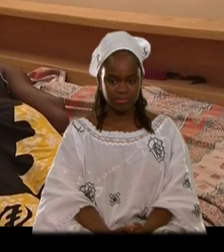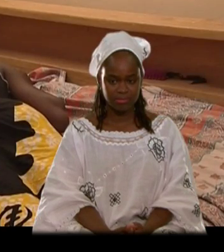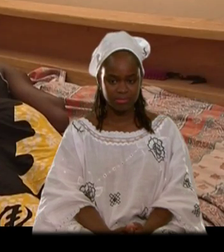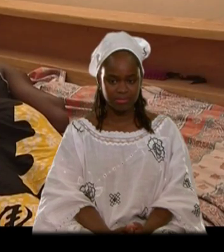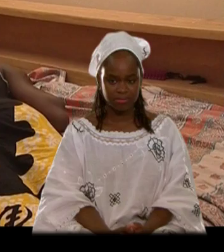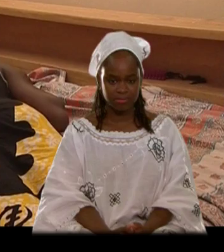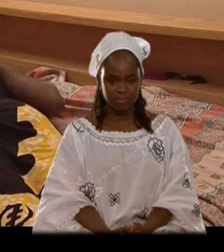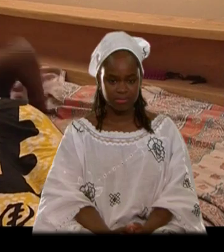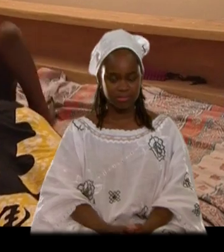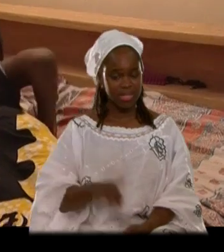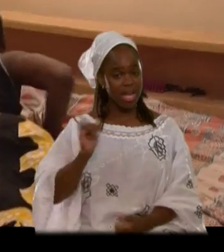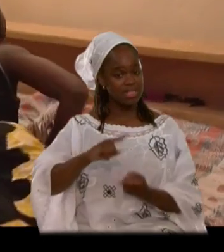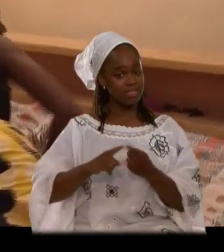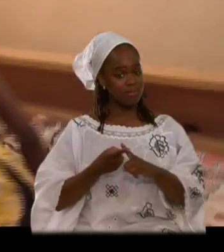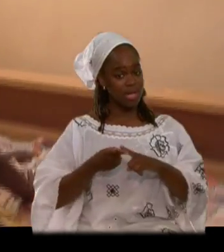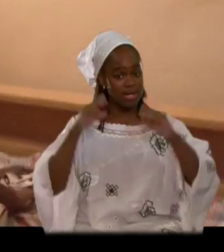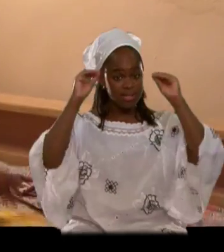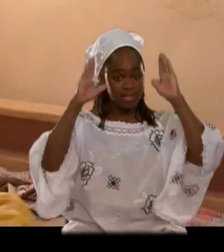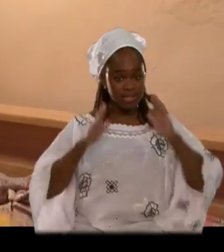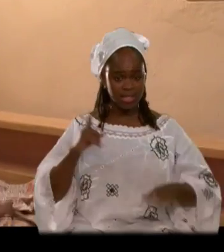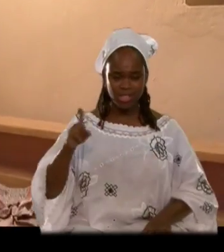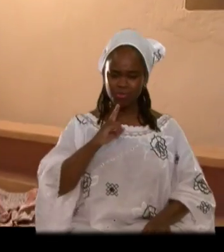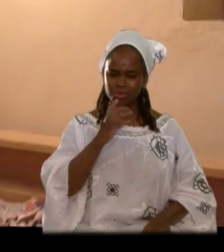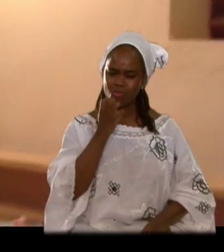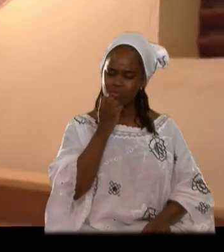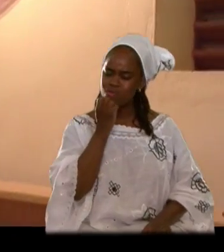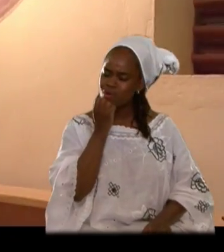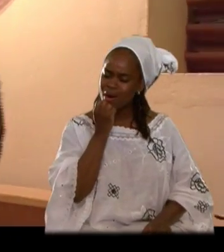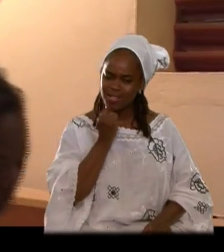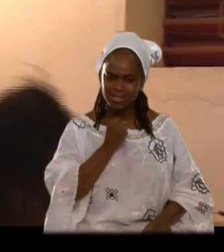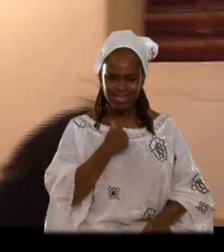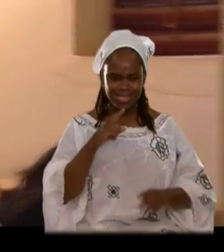As a friend and teacher, she's too precious. We can't just lose her.